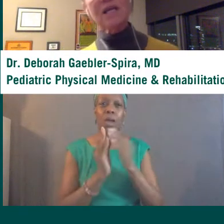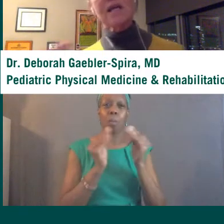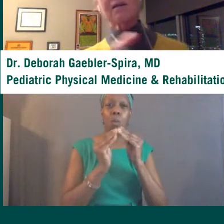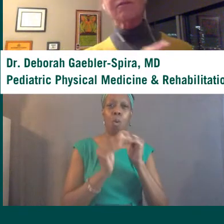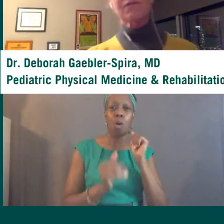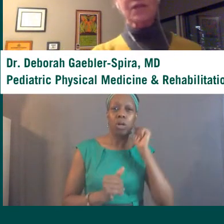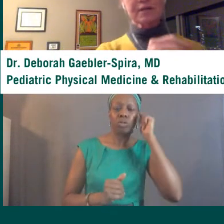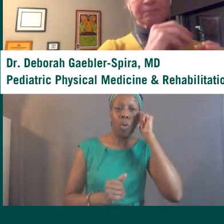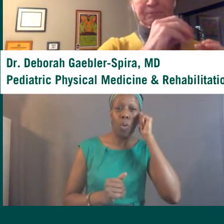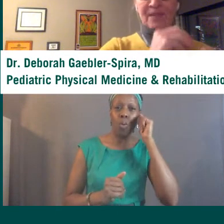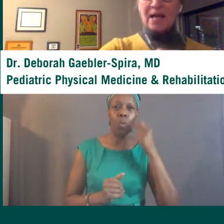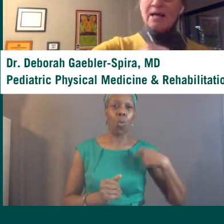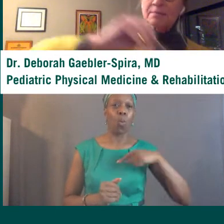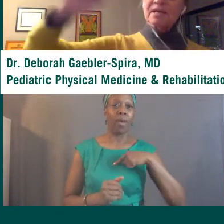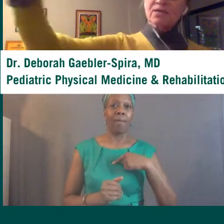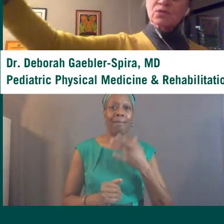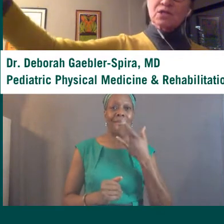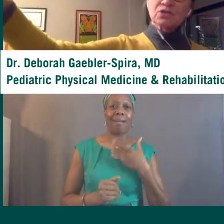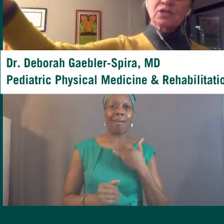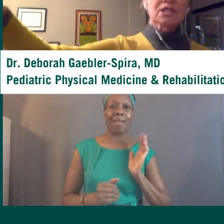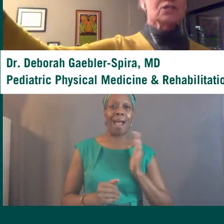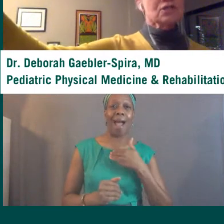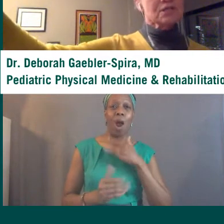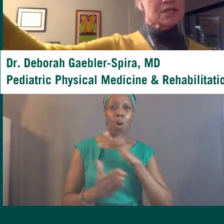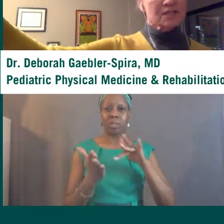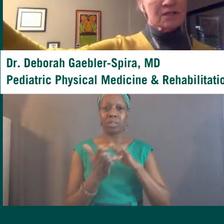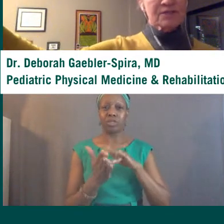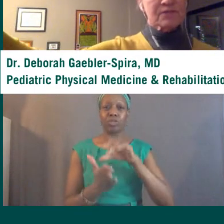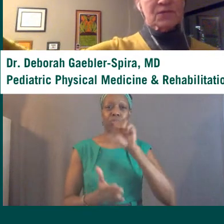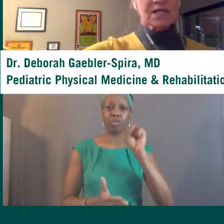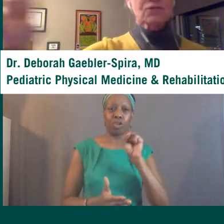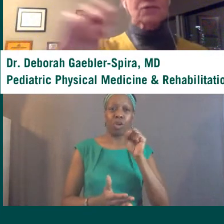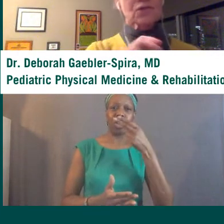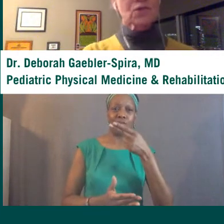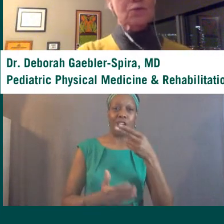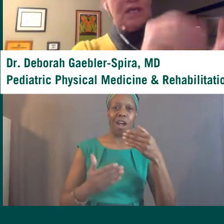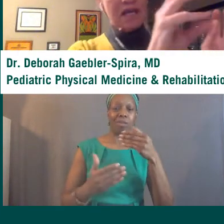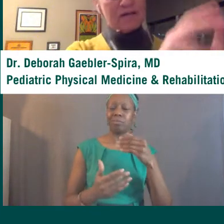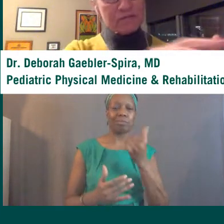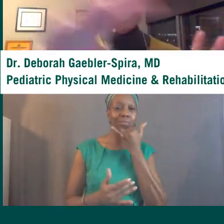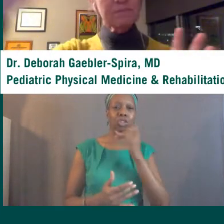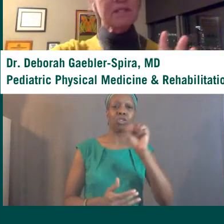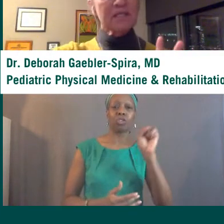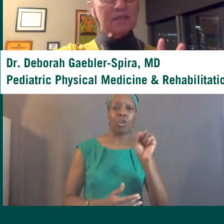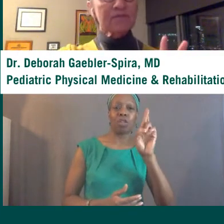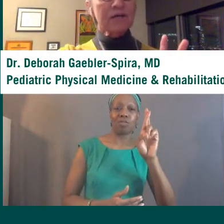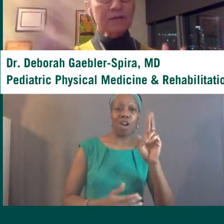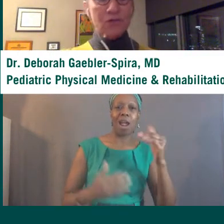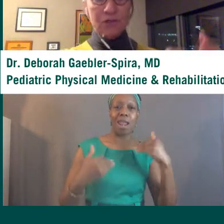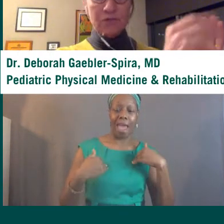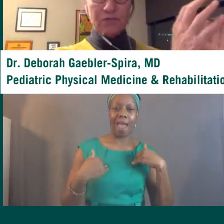we have the extension into the adult physiatrist. So, we have the ability to follow children